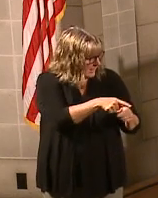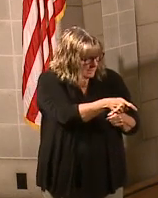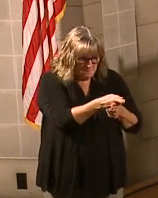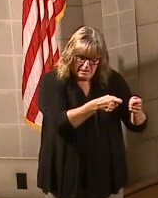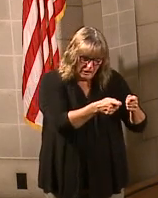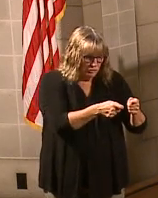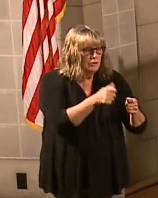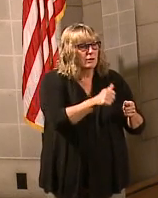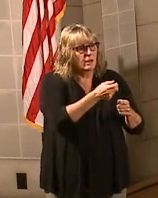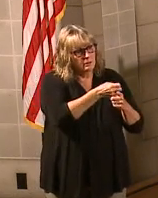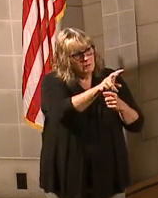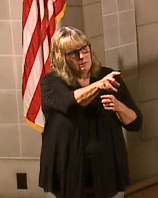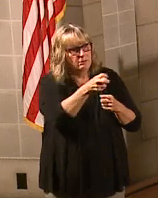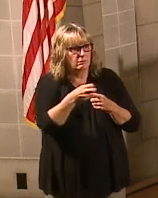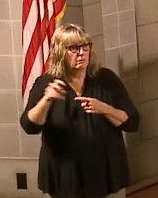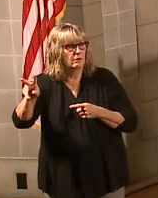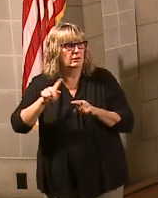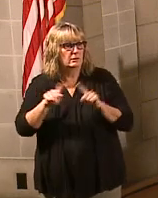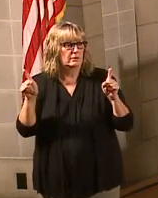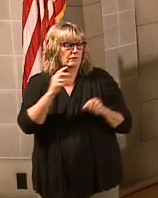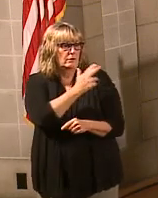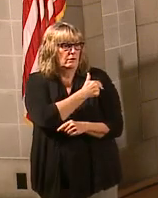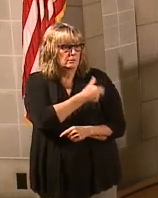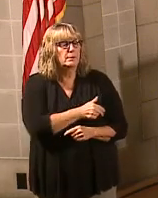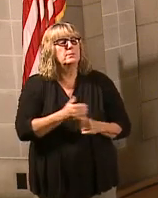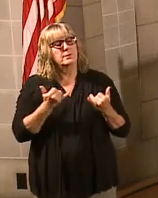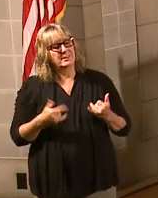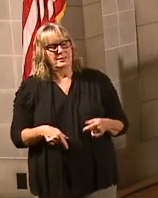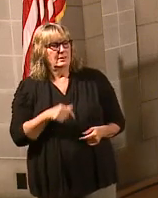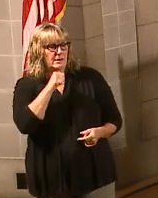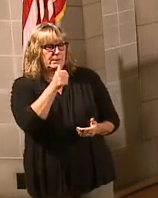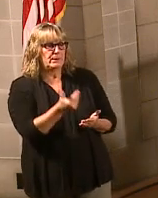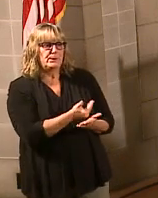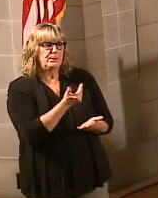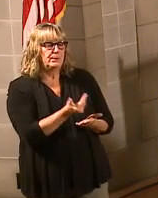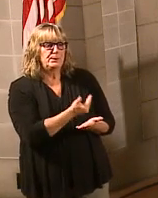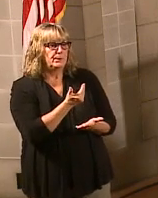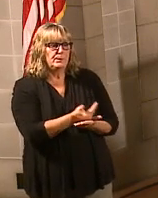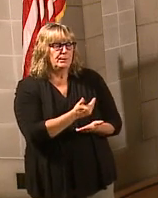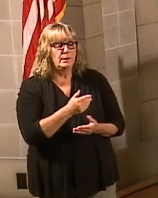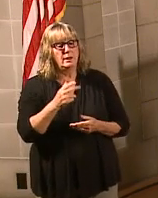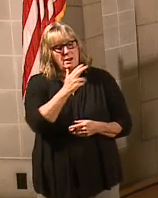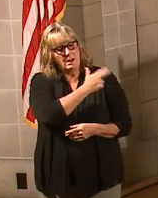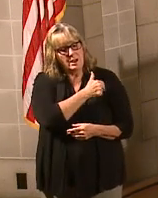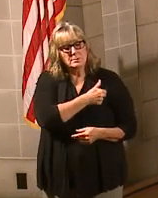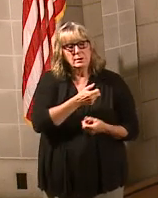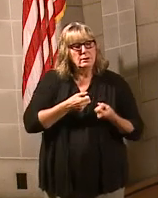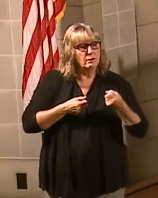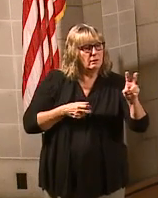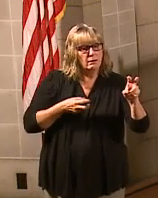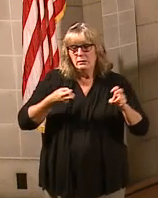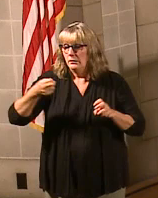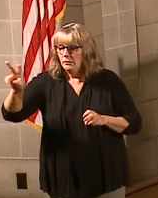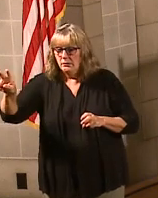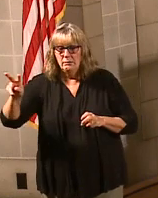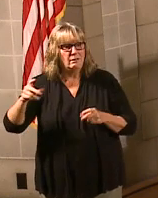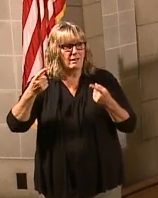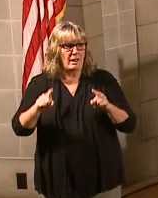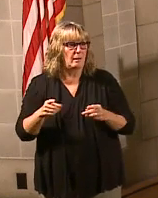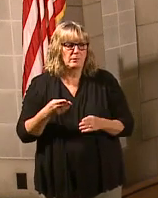HELP MANAGE THAT HOSPITAL STAFFING EMERGENCY TO BE ABLE TO MAKE SURE WE CAN MOVE PATIENTS